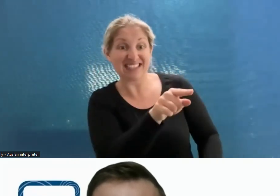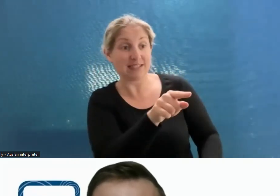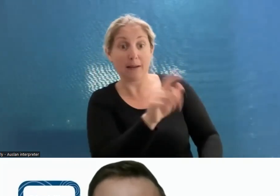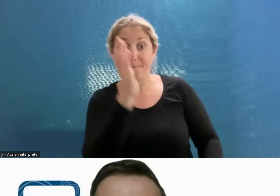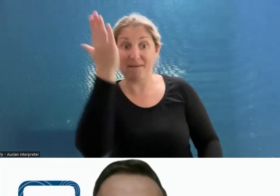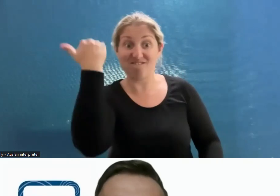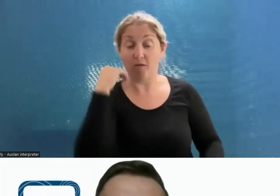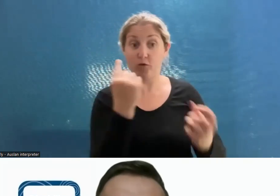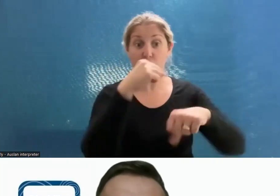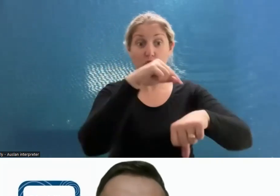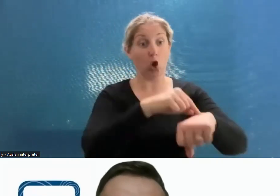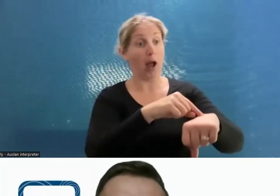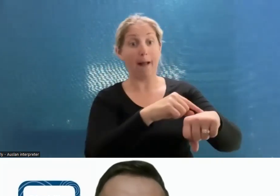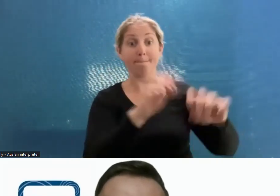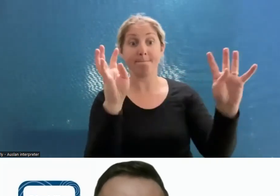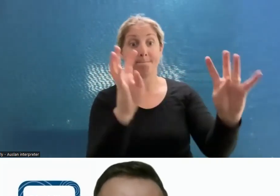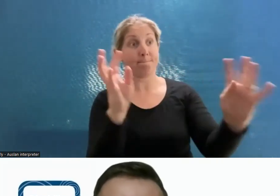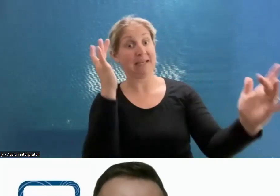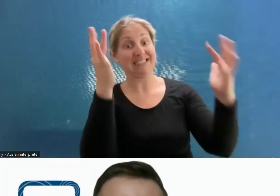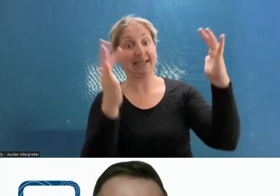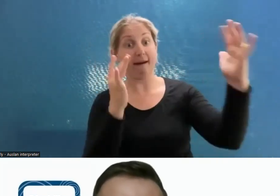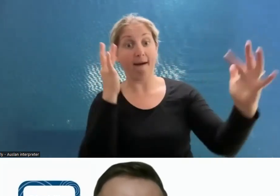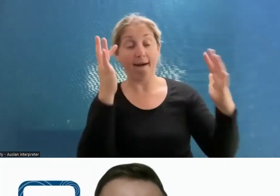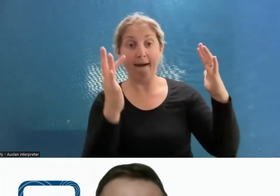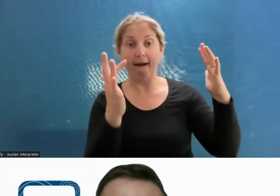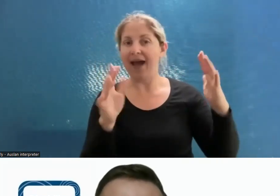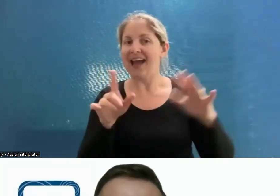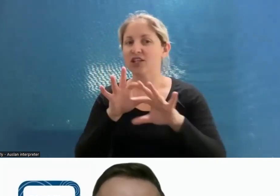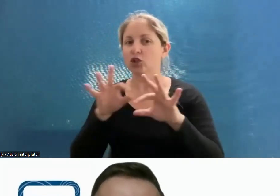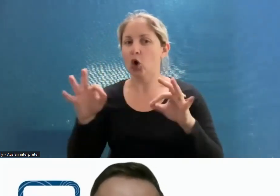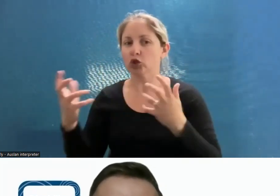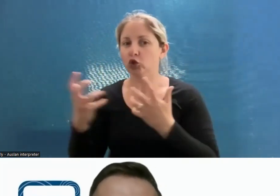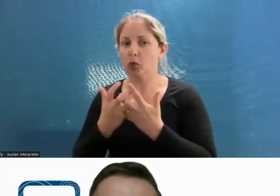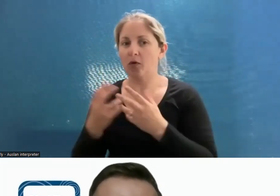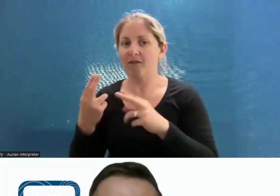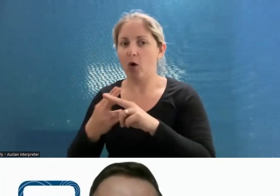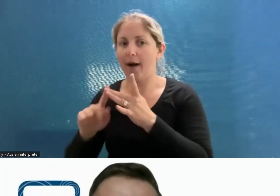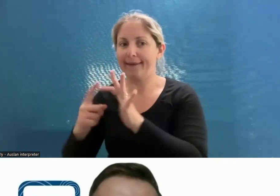it may not be considered suitable for an Independent Expert to make a decision because there's